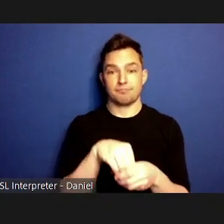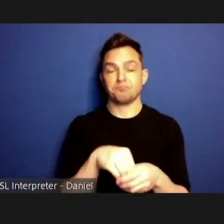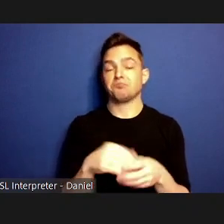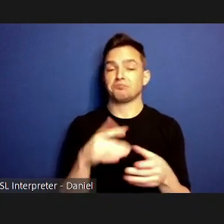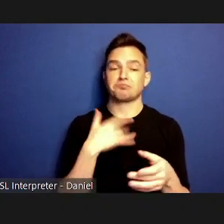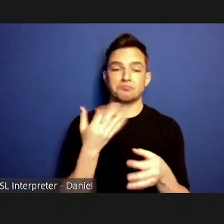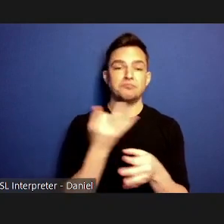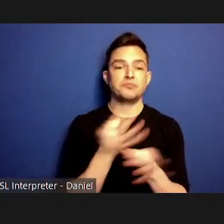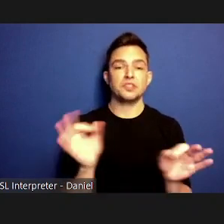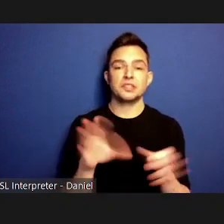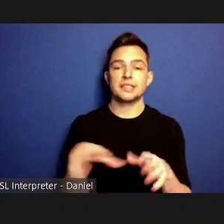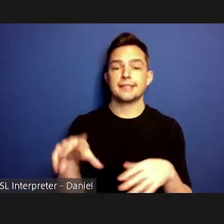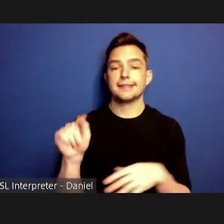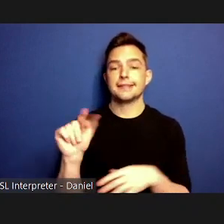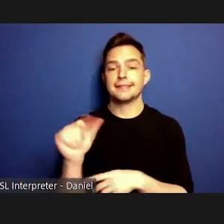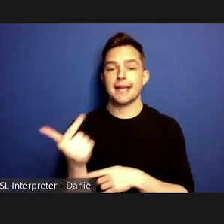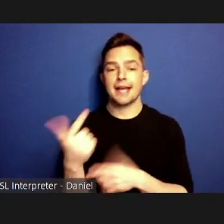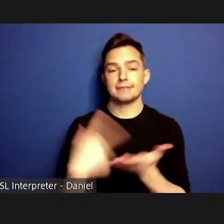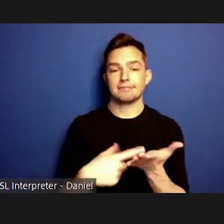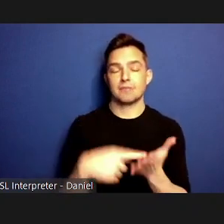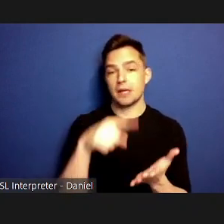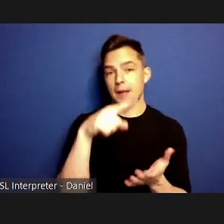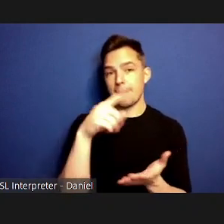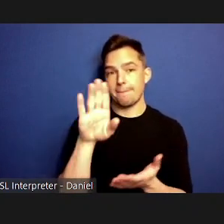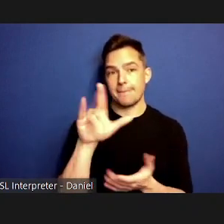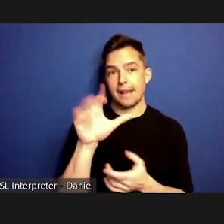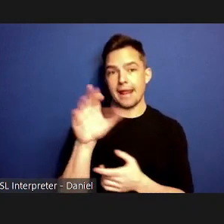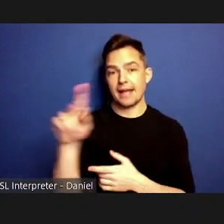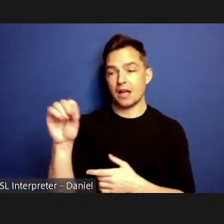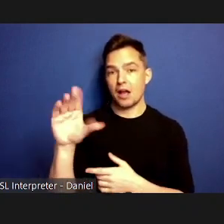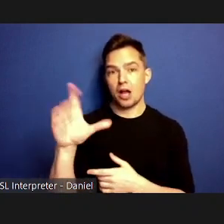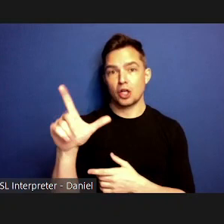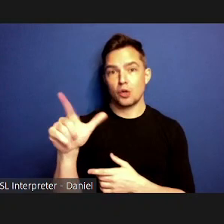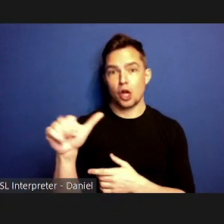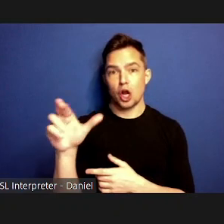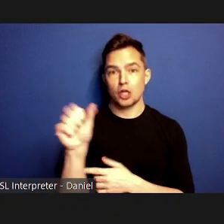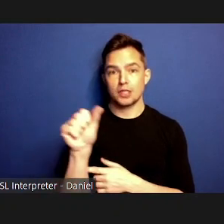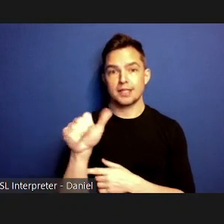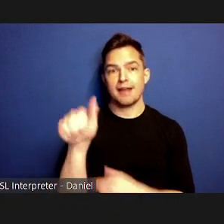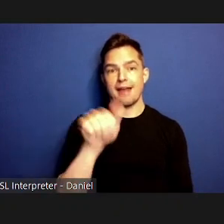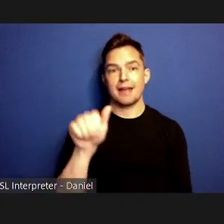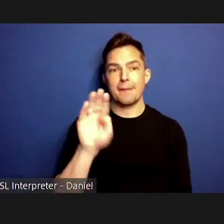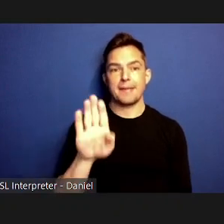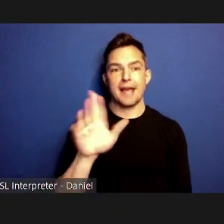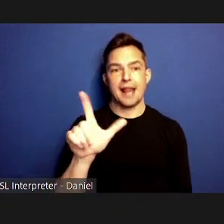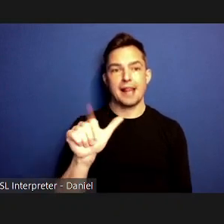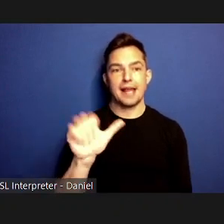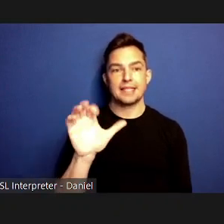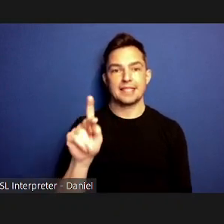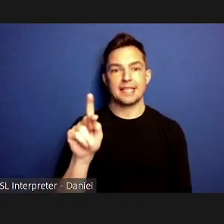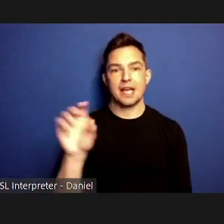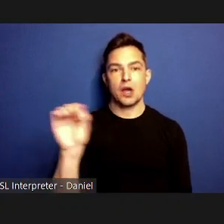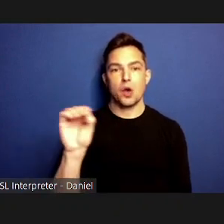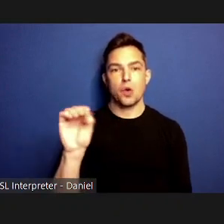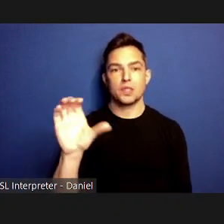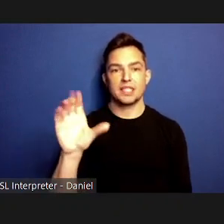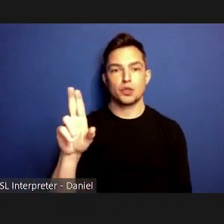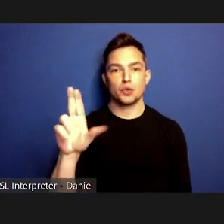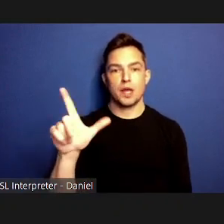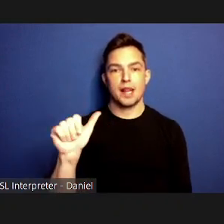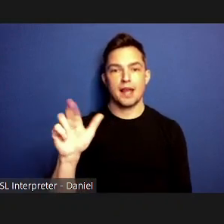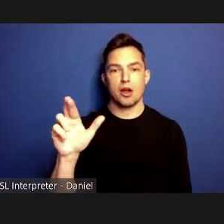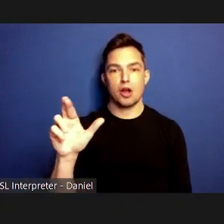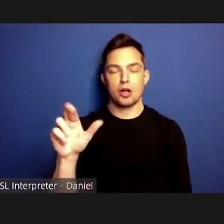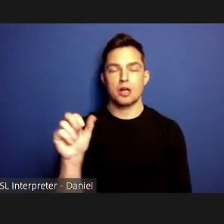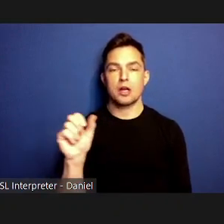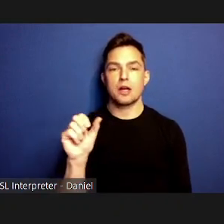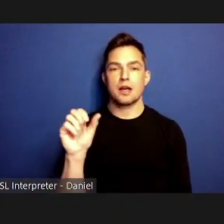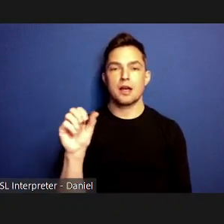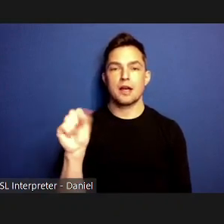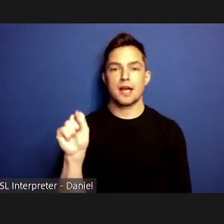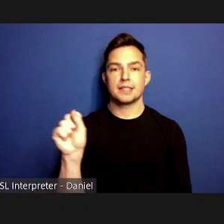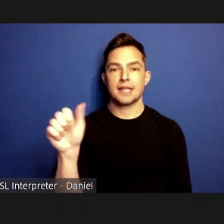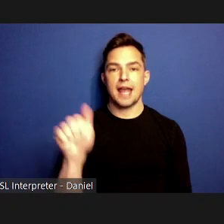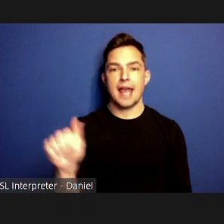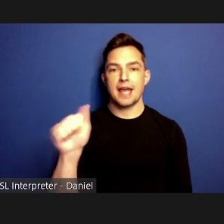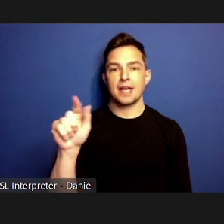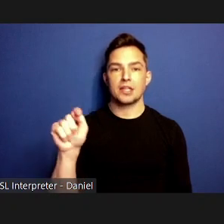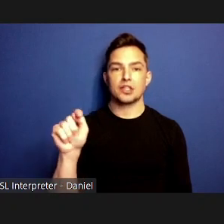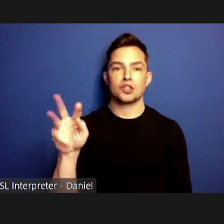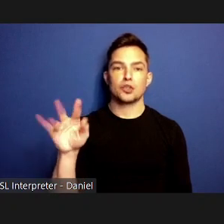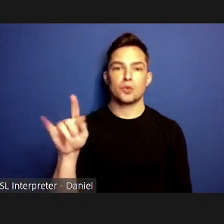discussion @BlackOculars. @ B. L. A. C. K. O. C. U. L. A. R. S at Twitter. Thank you.